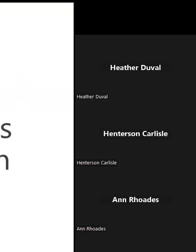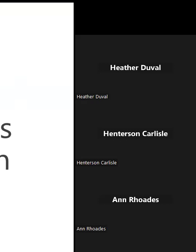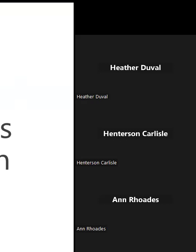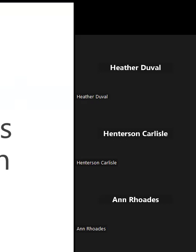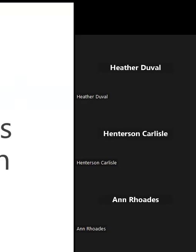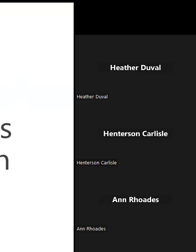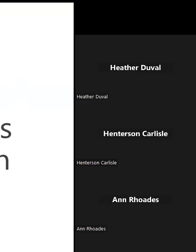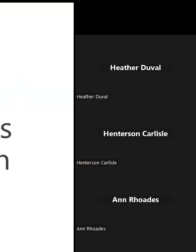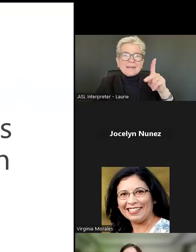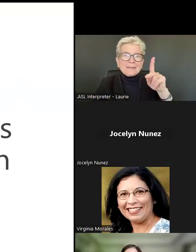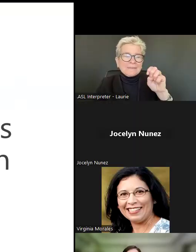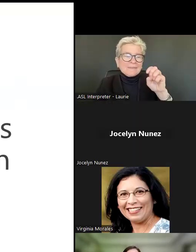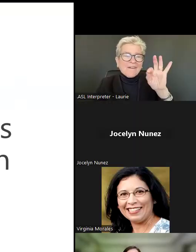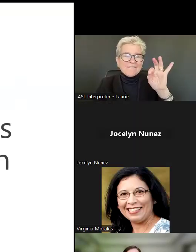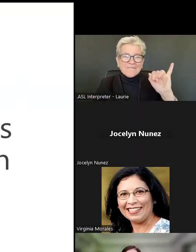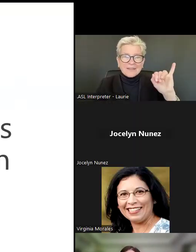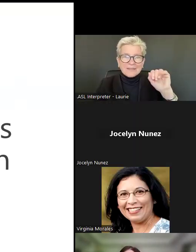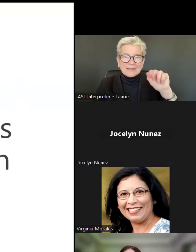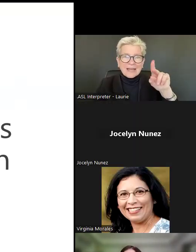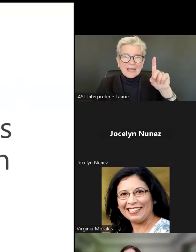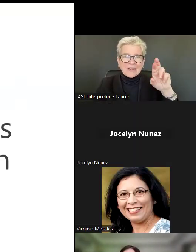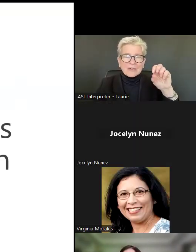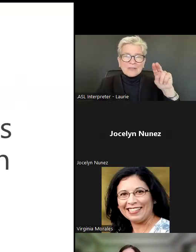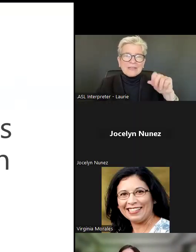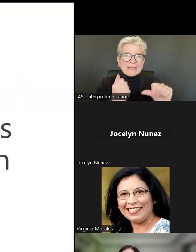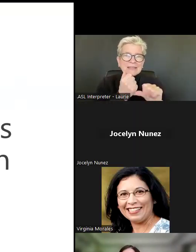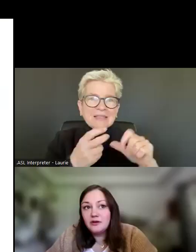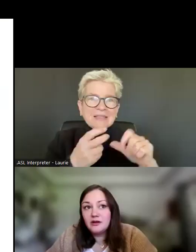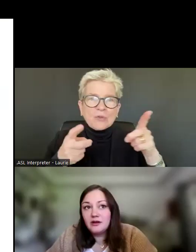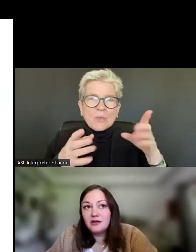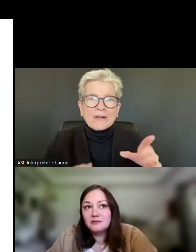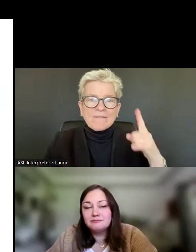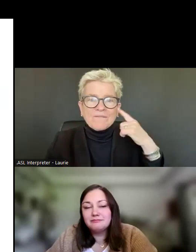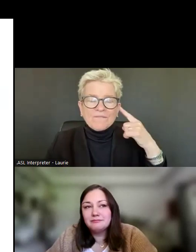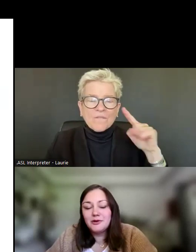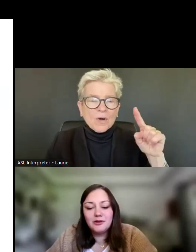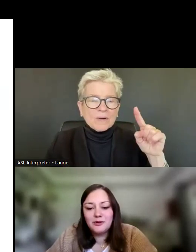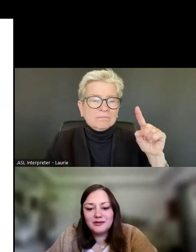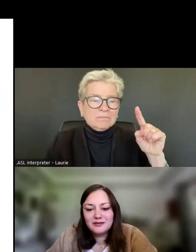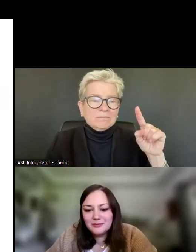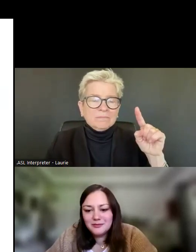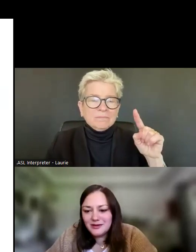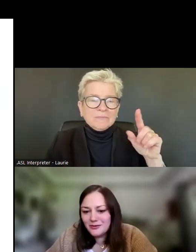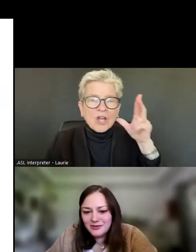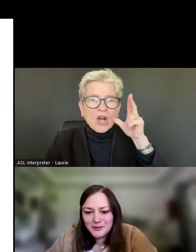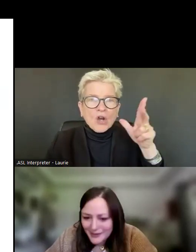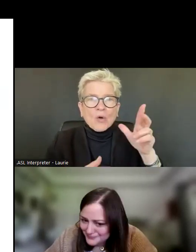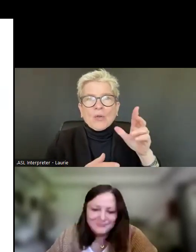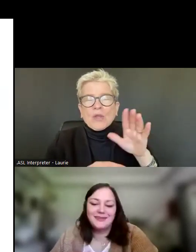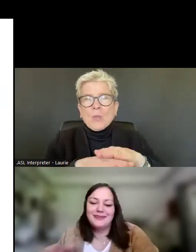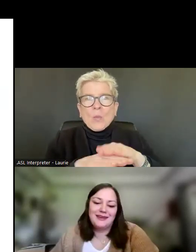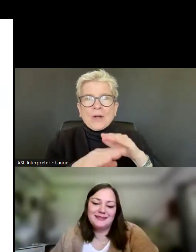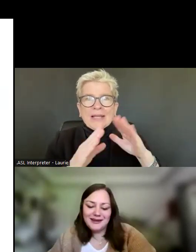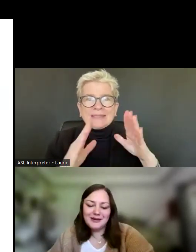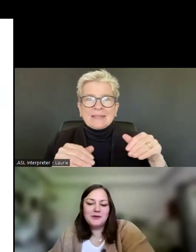Andersen; I am an assistant director for early warning systems at OSPI and today